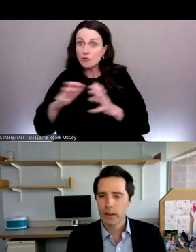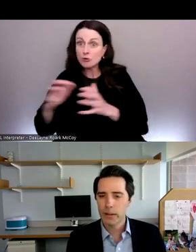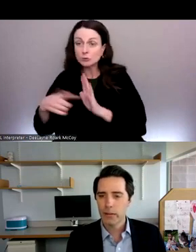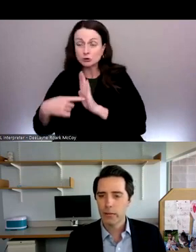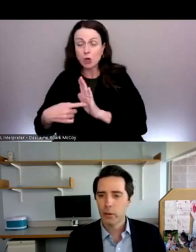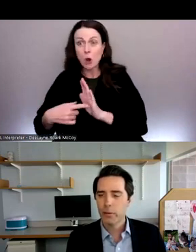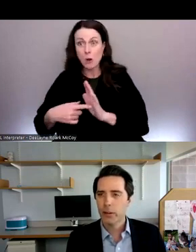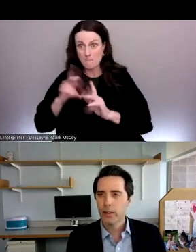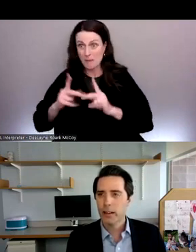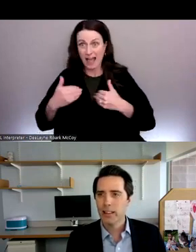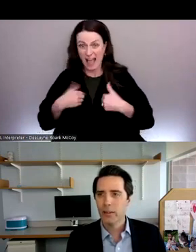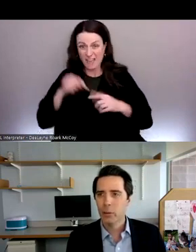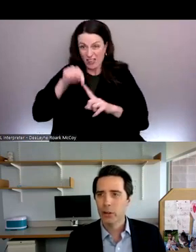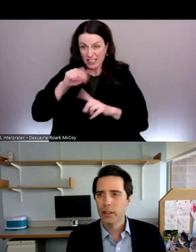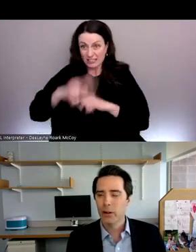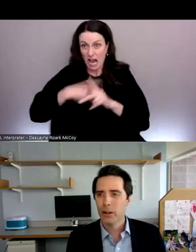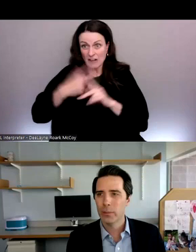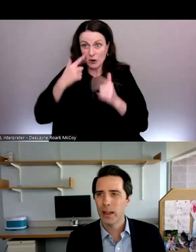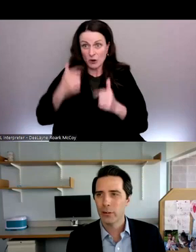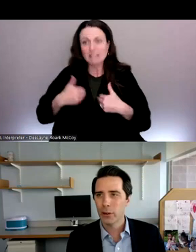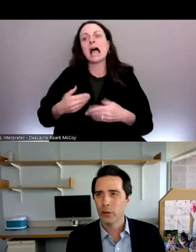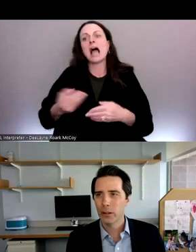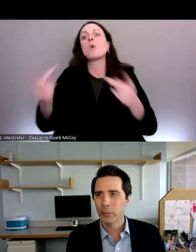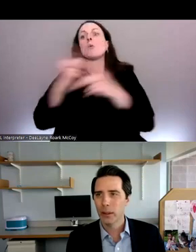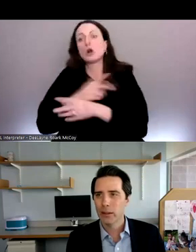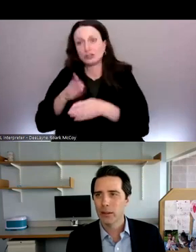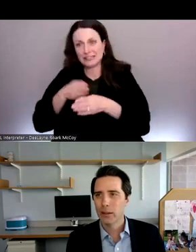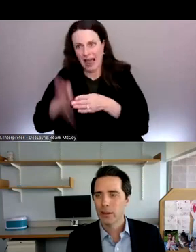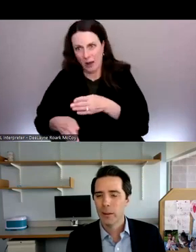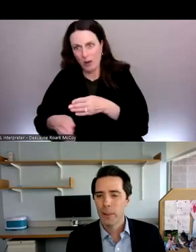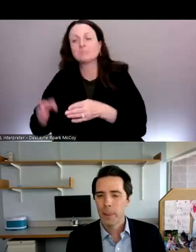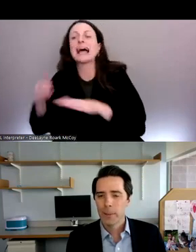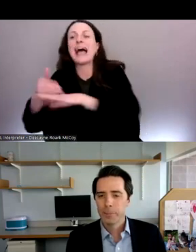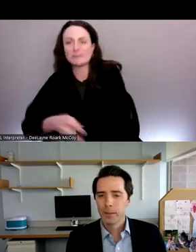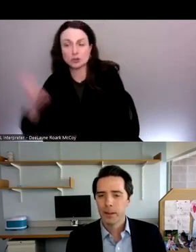this form of hearing loss have worse